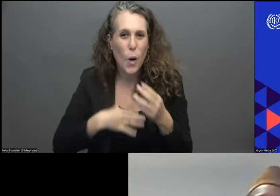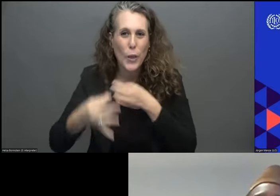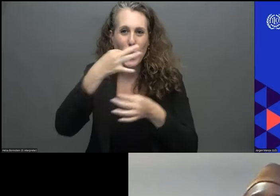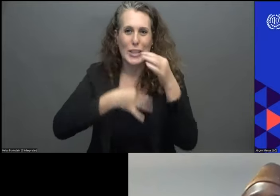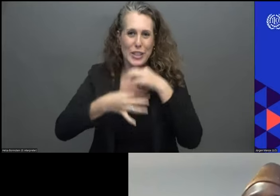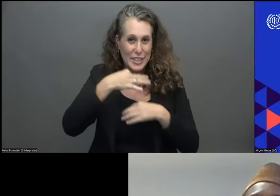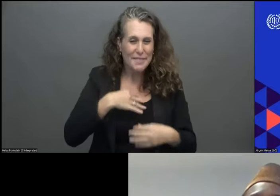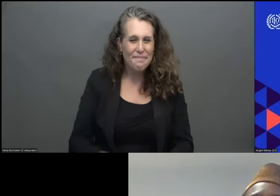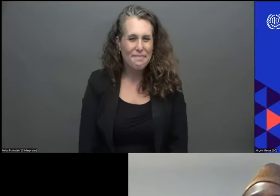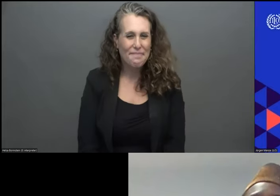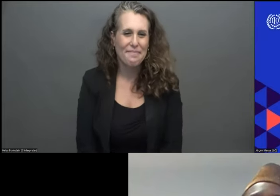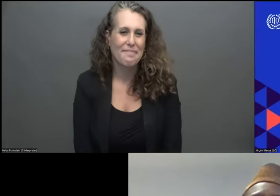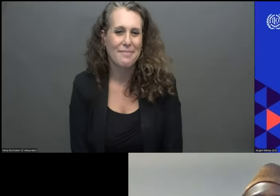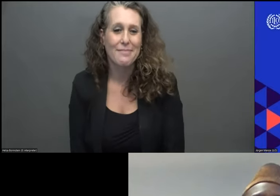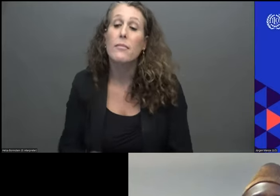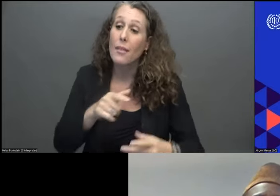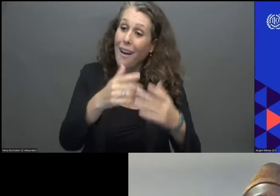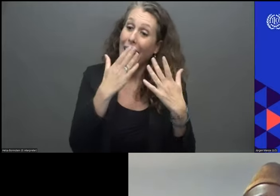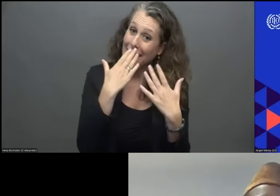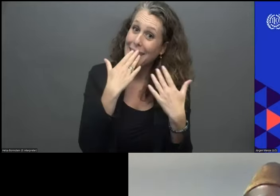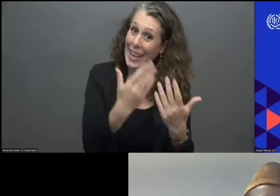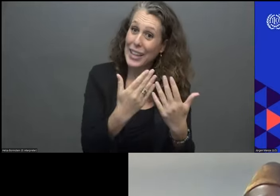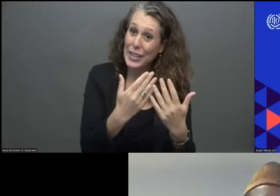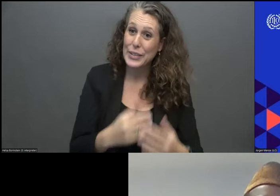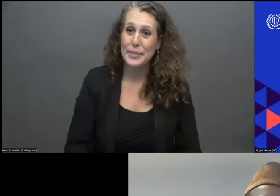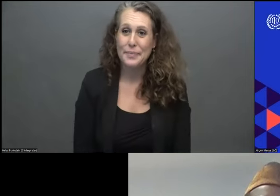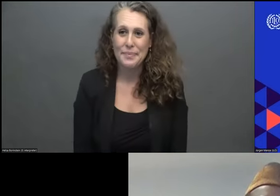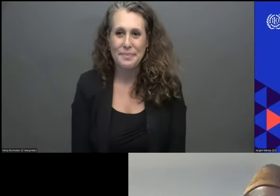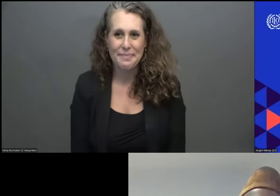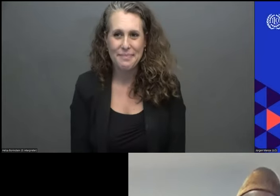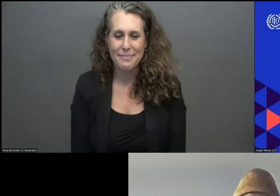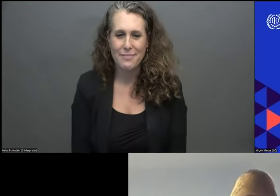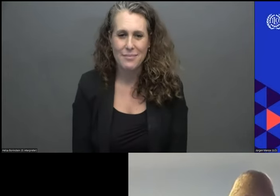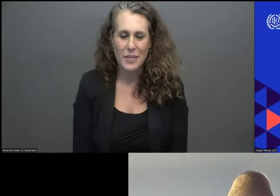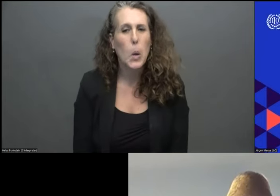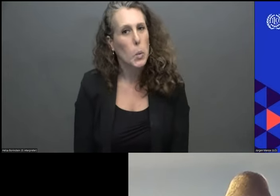16:14:08 Thank you very much, Mr tm, it's it's very insightful for us also in the ILO